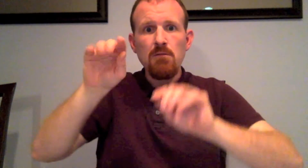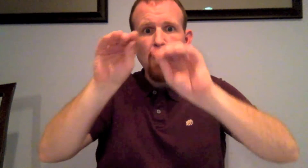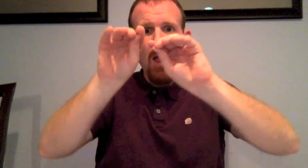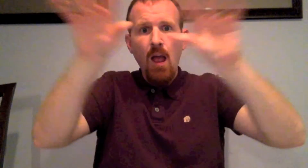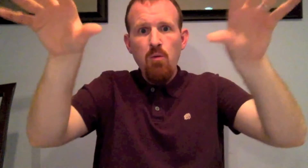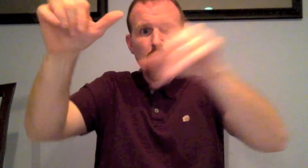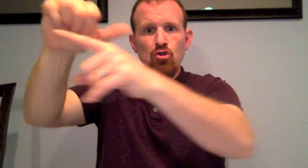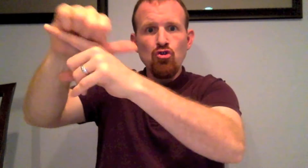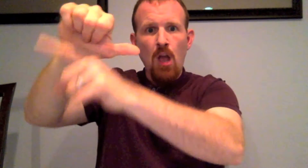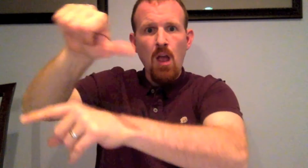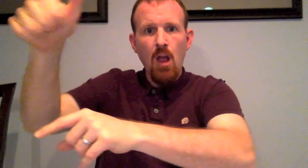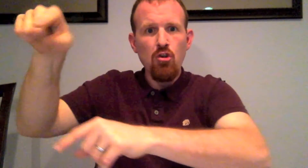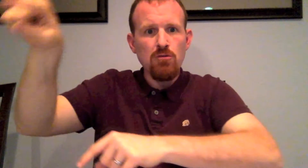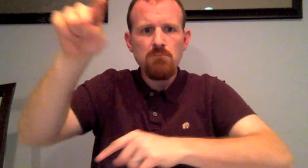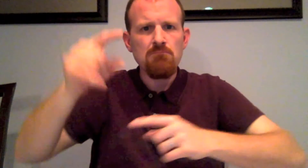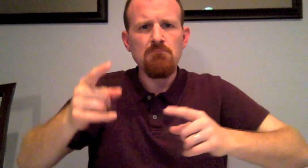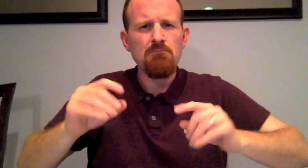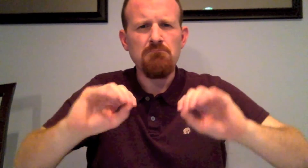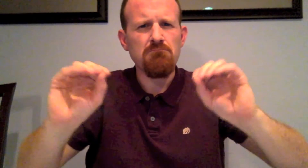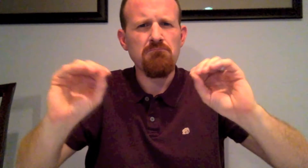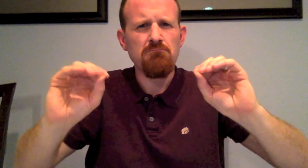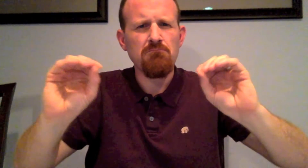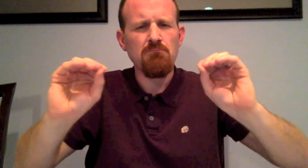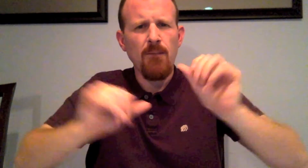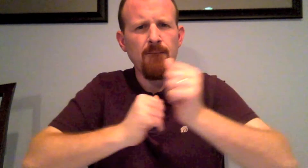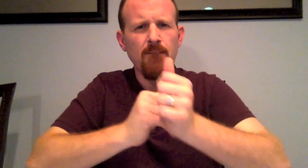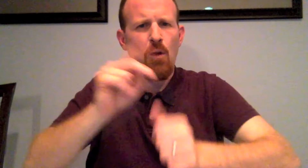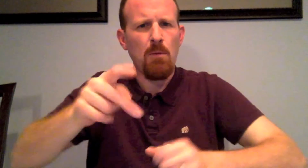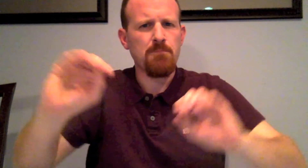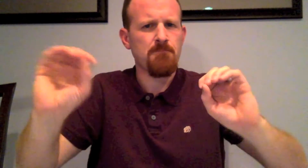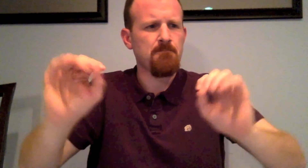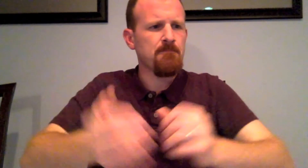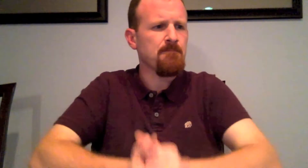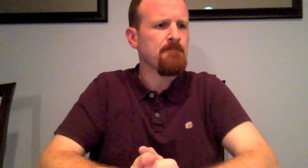training information to teach self-advocacy skills to their peers? There is no indication that this information was gathered.